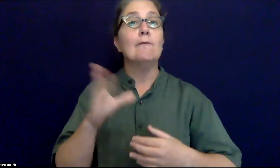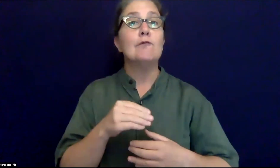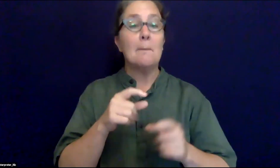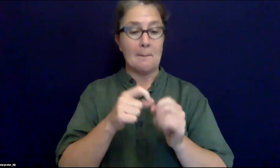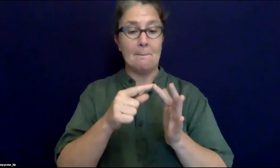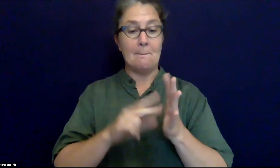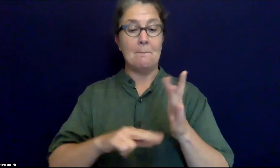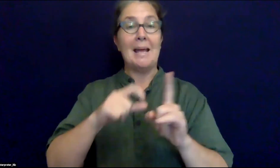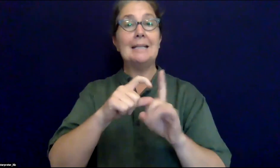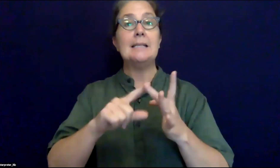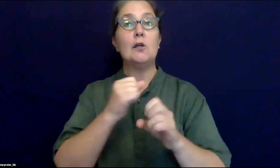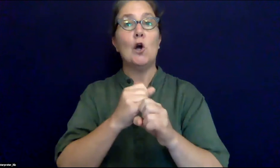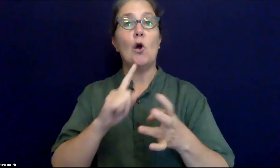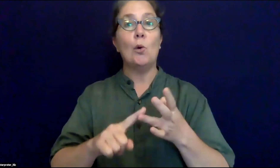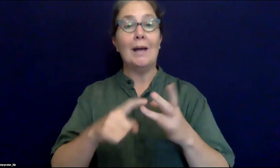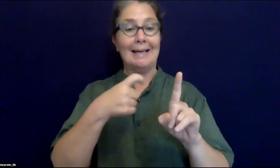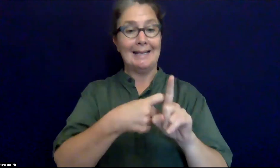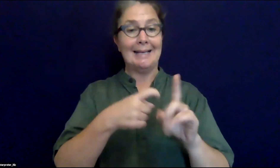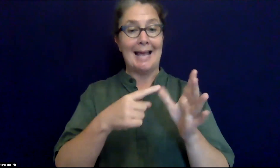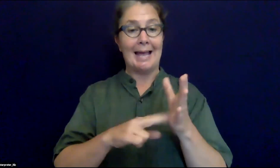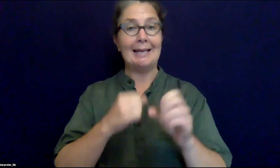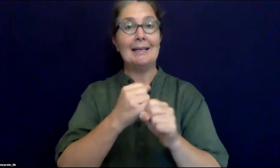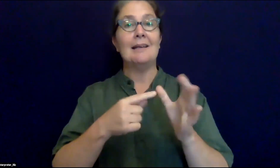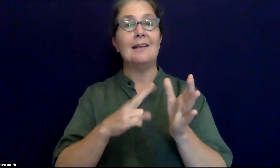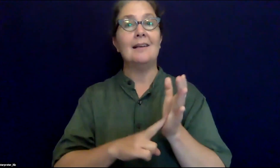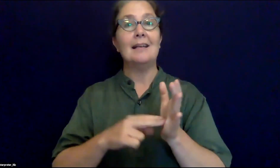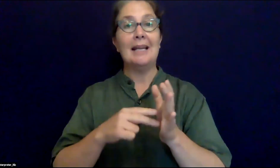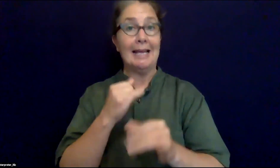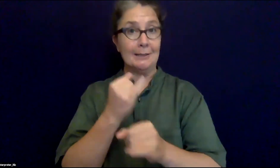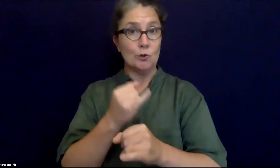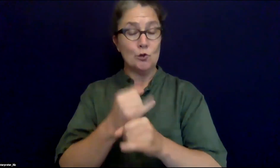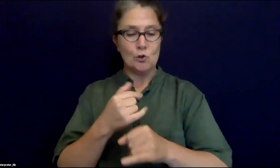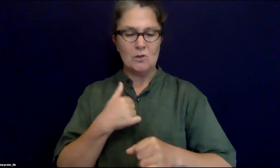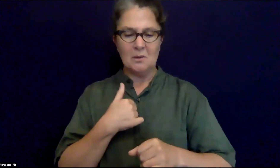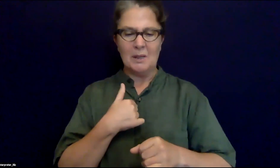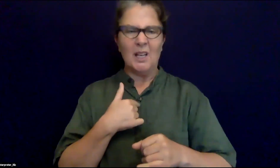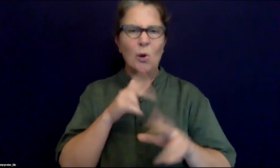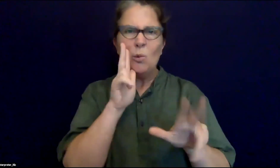Student Success. I look after all of our support functions, our library functions and our volunteer